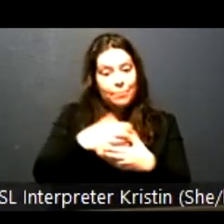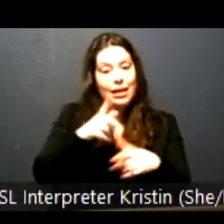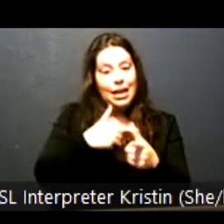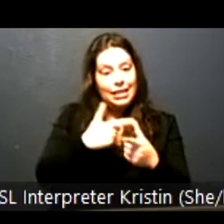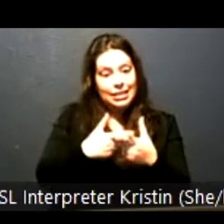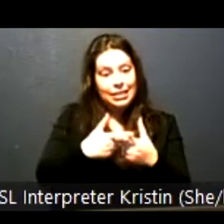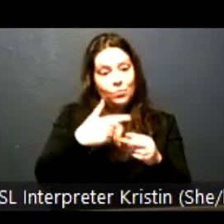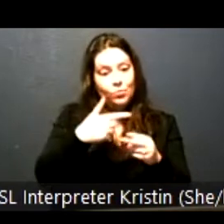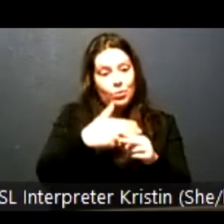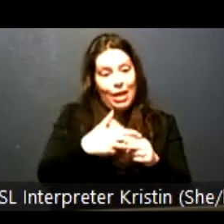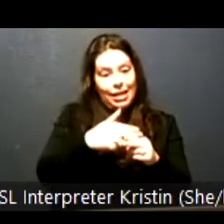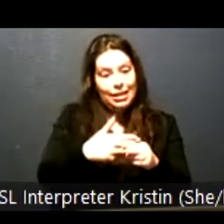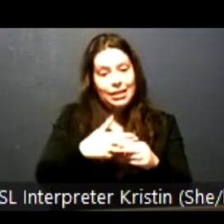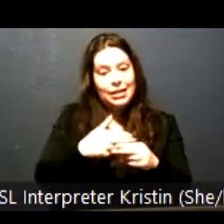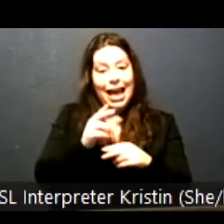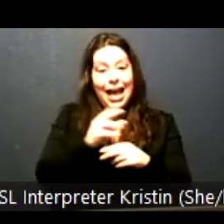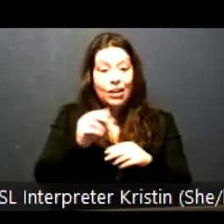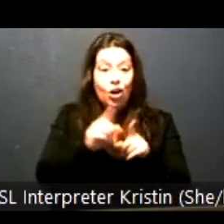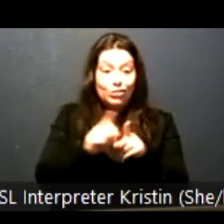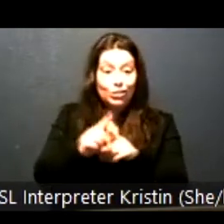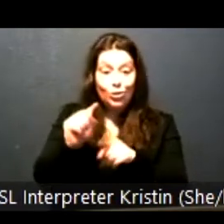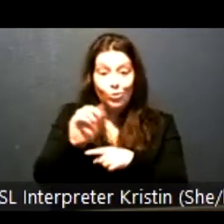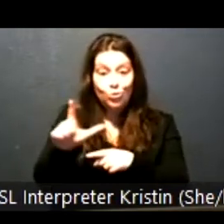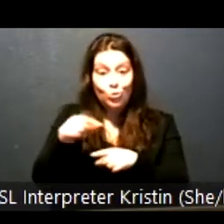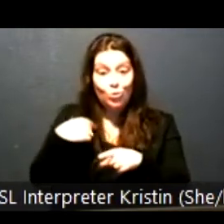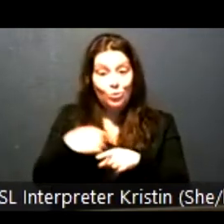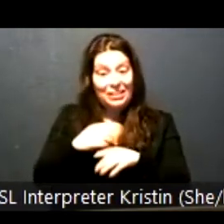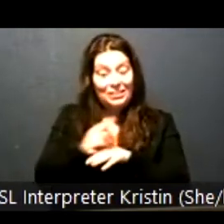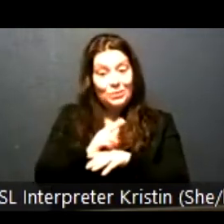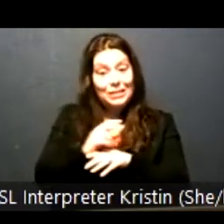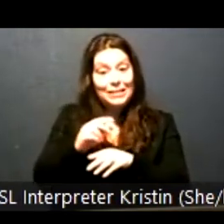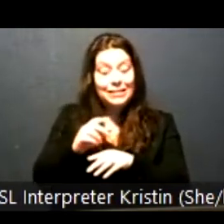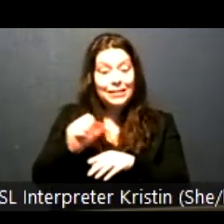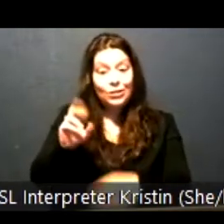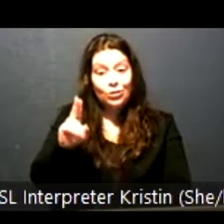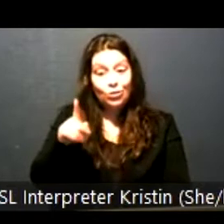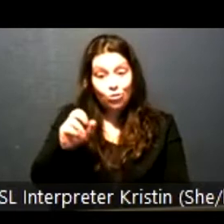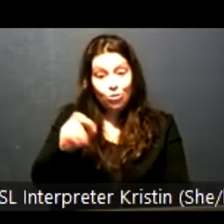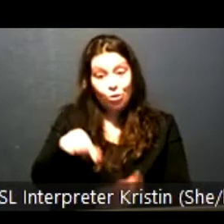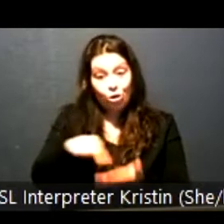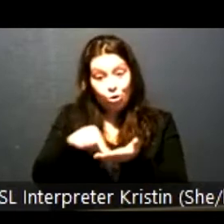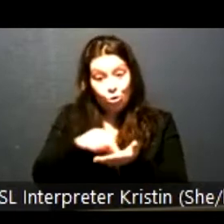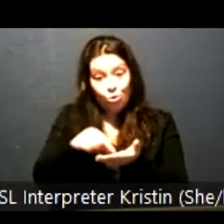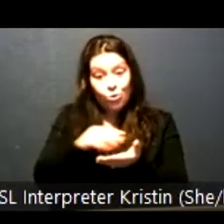This is a common tool of a research ecologist. I’ll use a GPS device to mark where the nest was